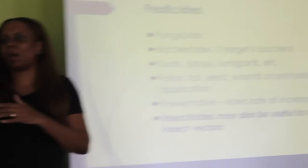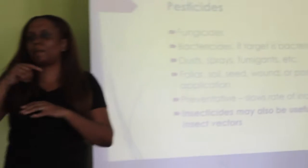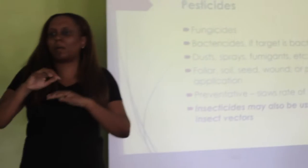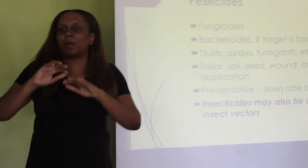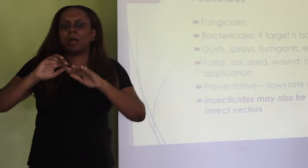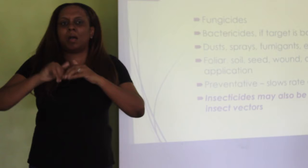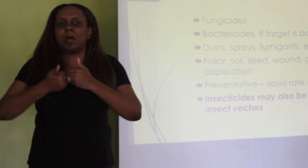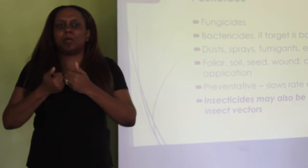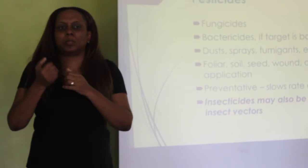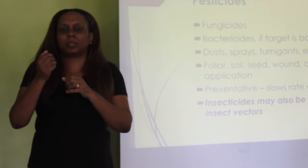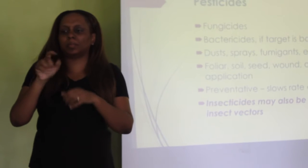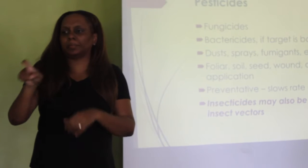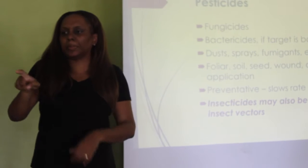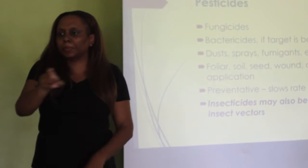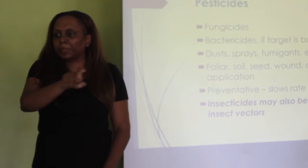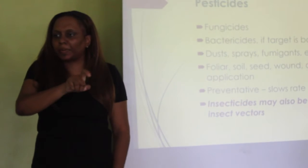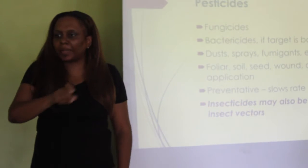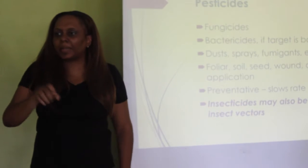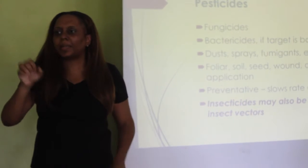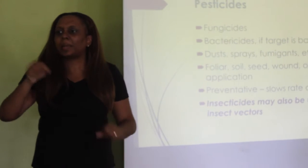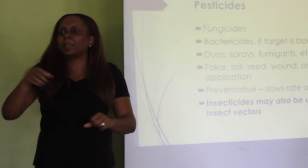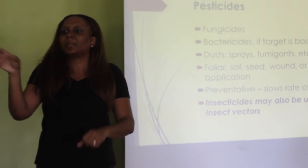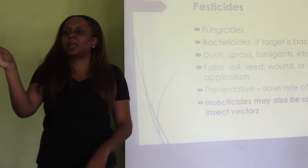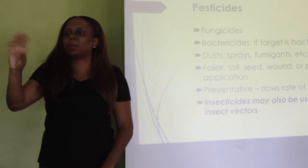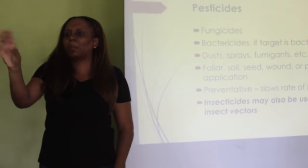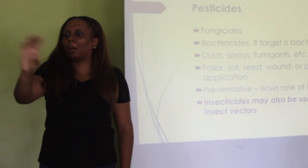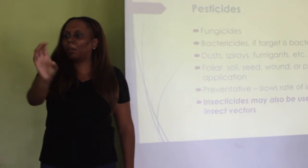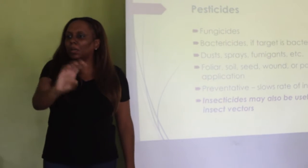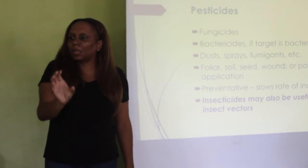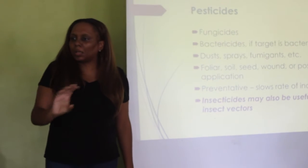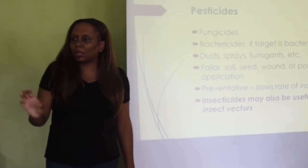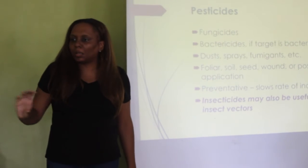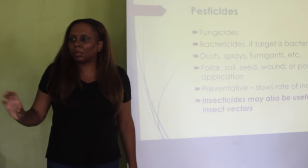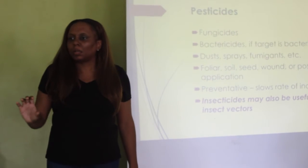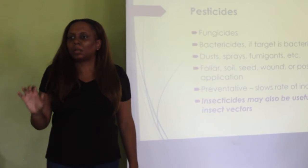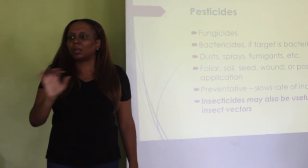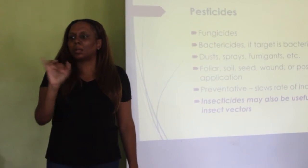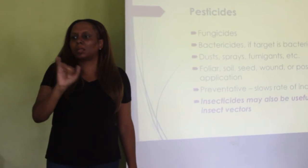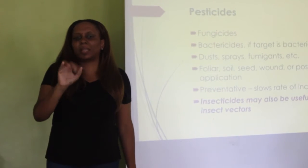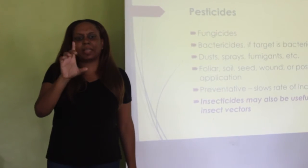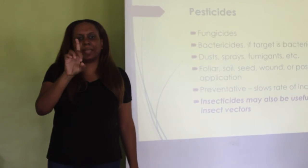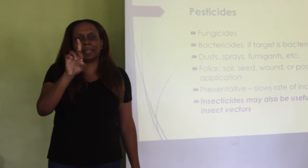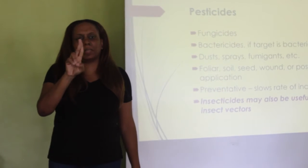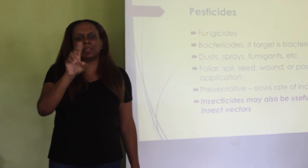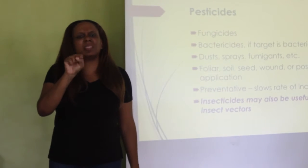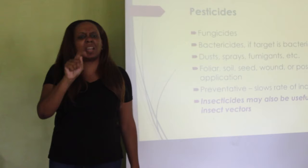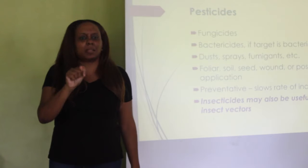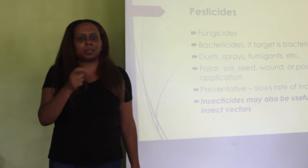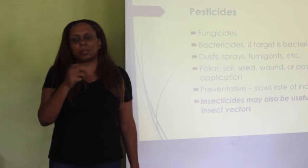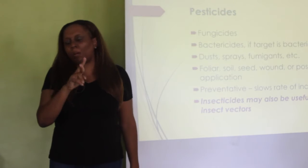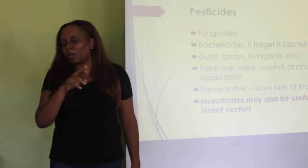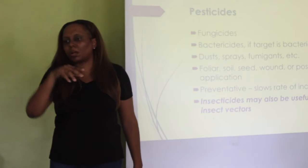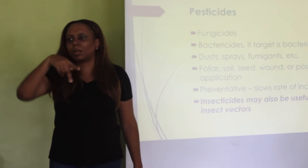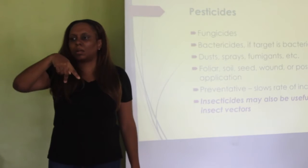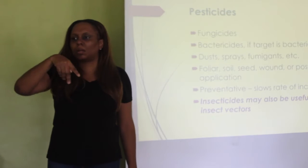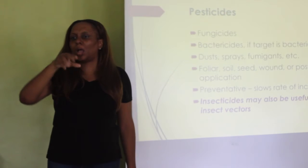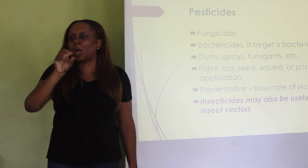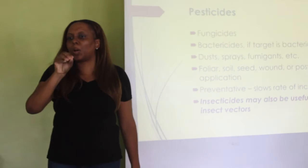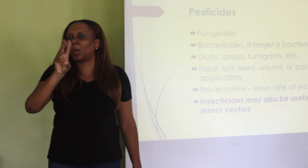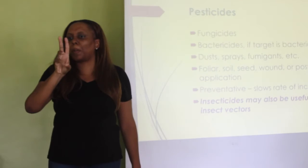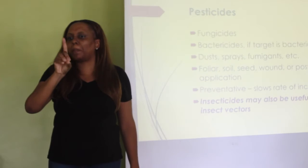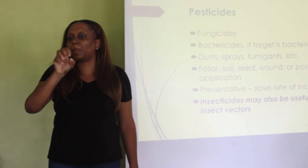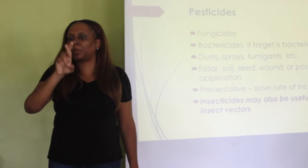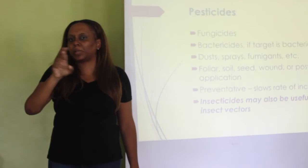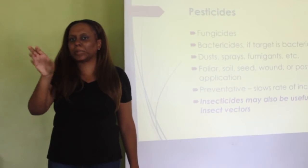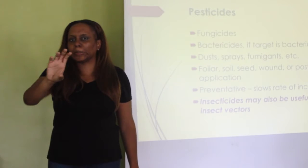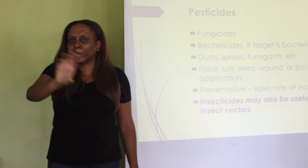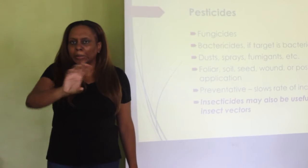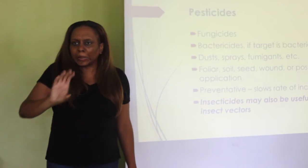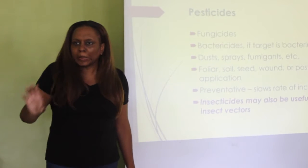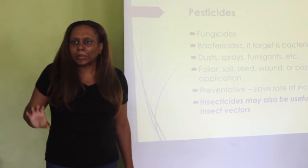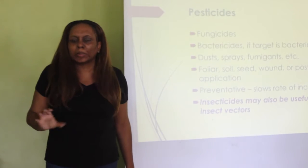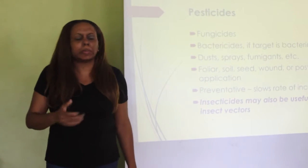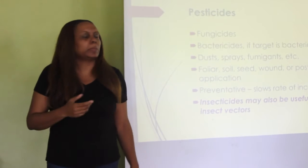right they come in that's forms prayer form you know um we have to do